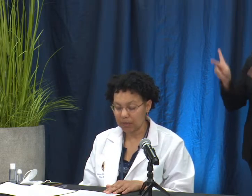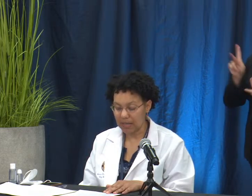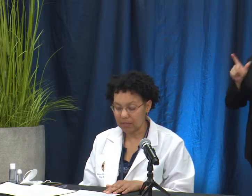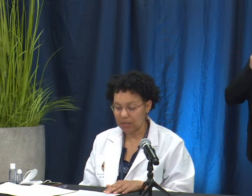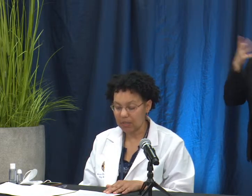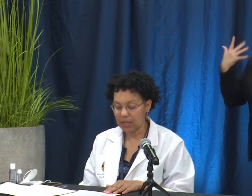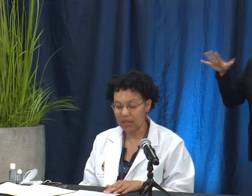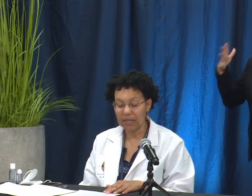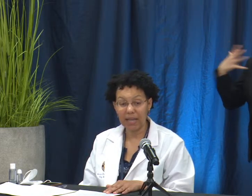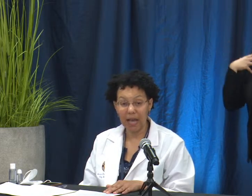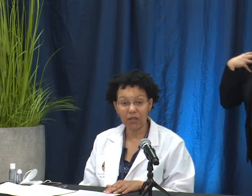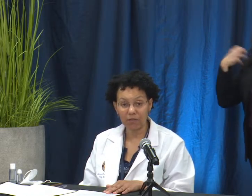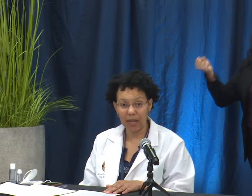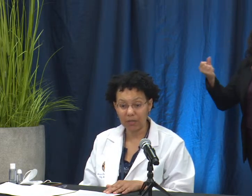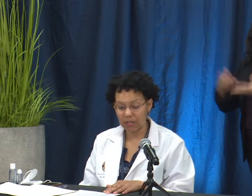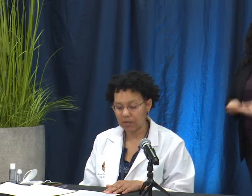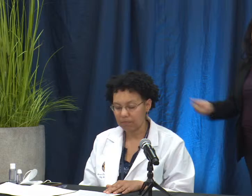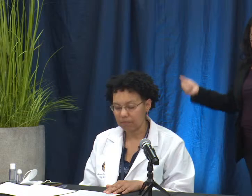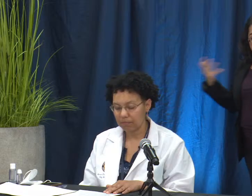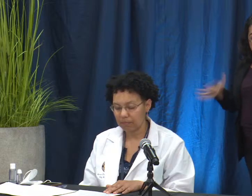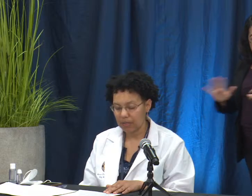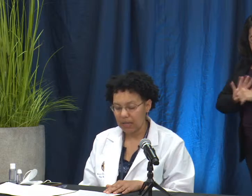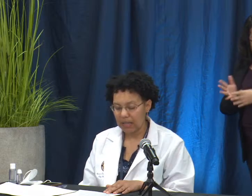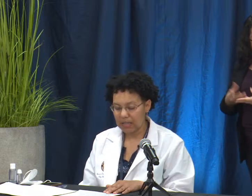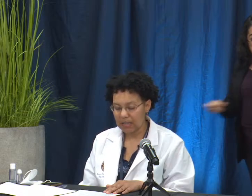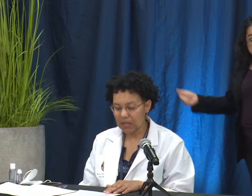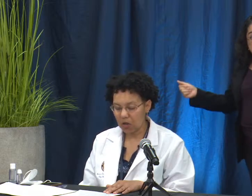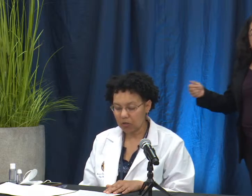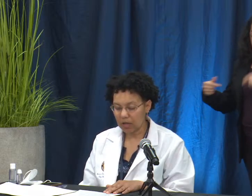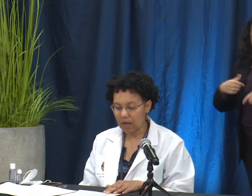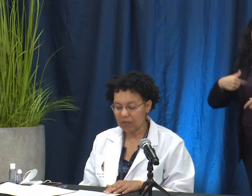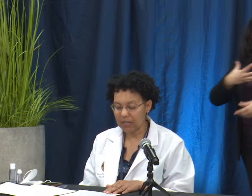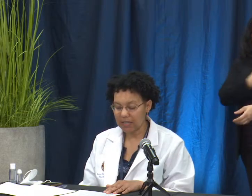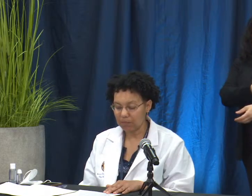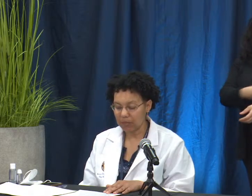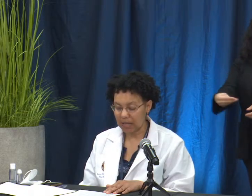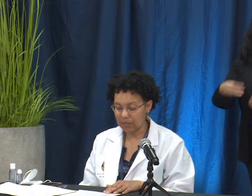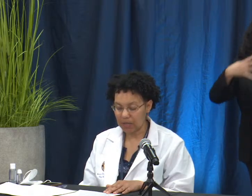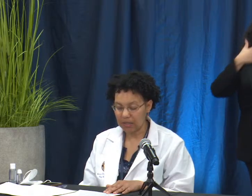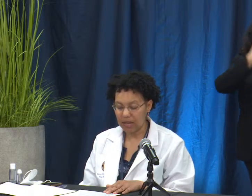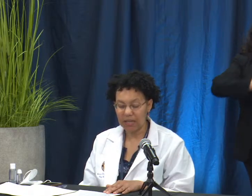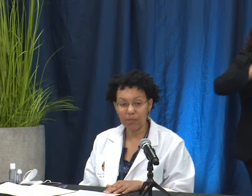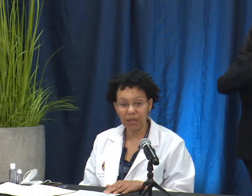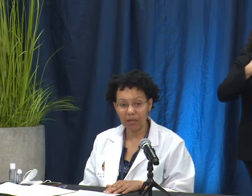plasma that can attack the virus. This is called convalescent plasma and is being